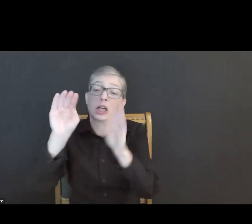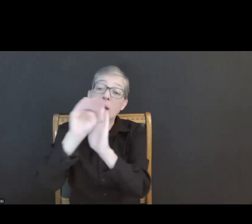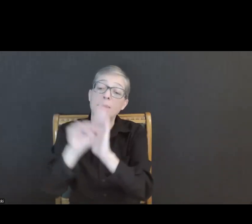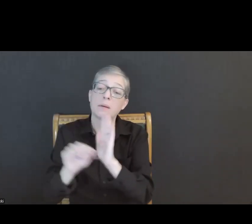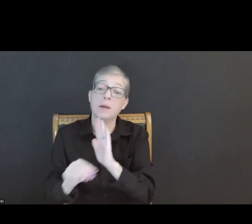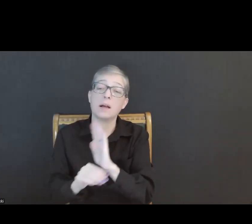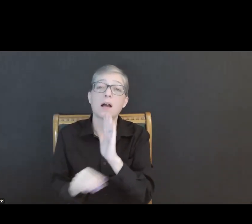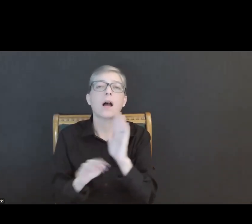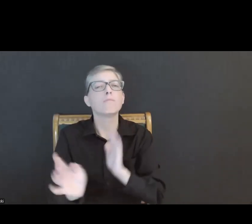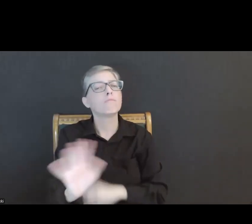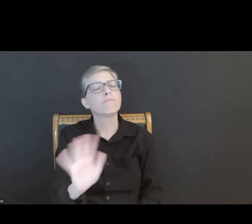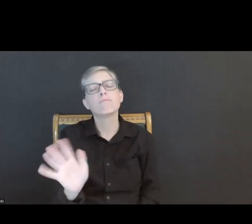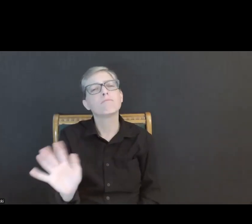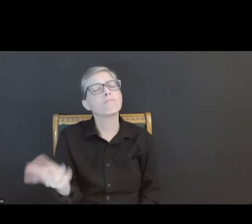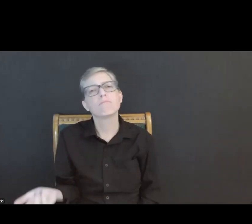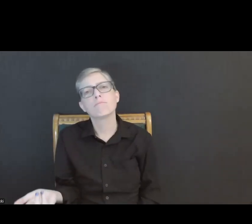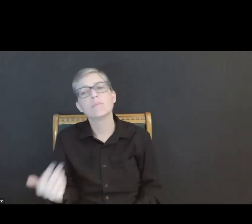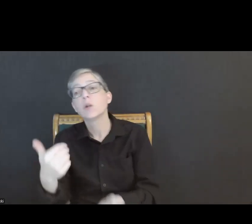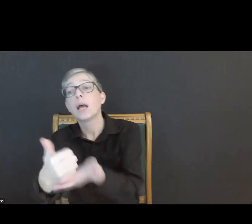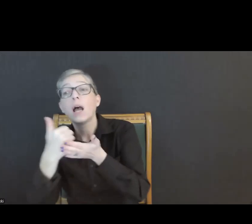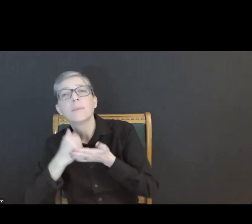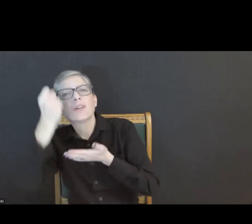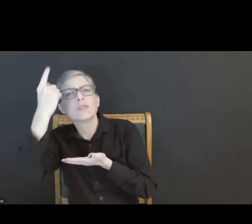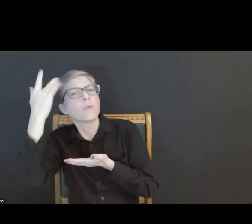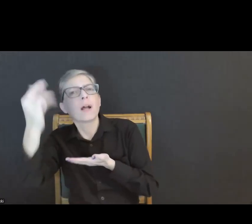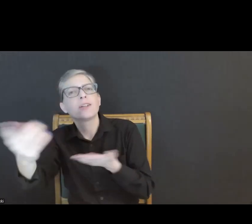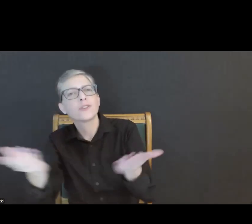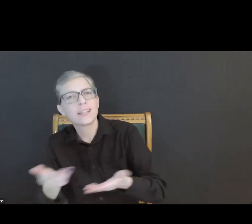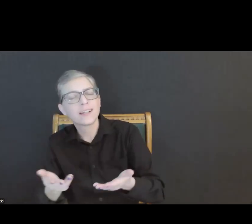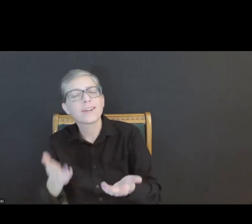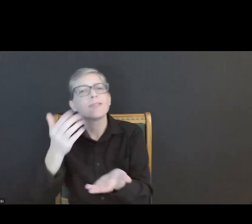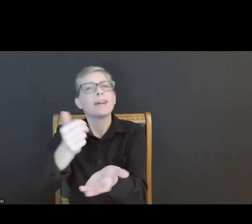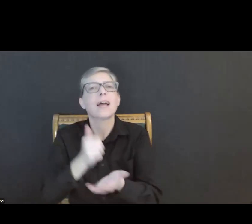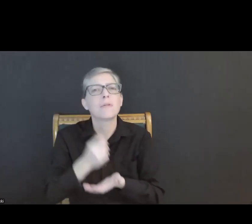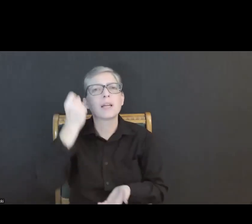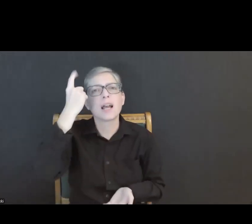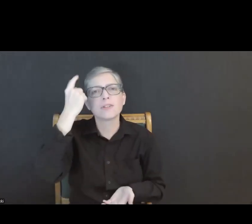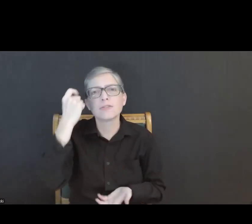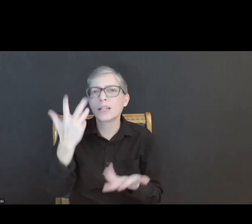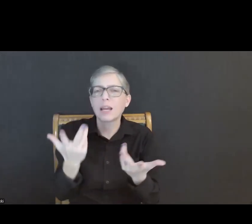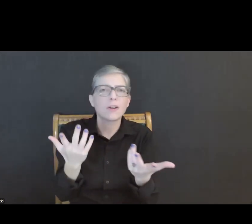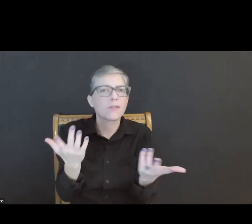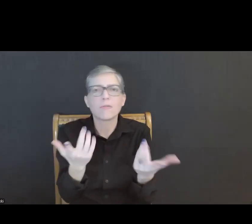important to you what brought you to me help me understand you I identify as a qu Latina of color